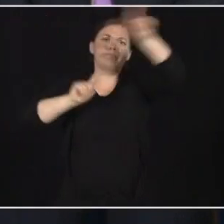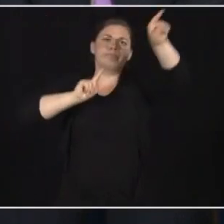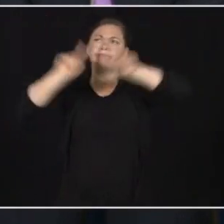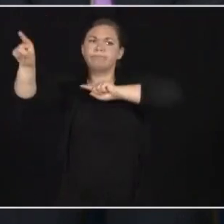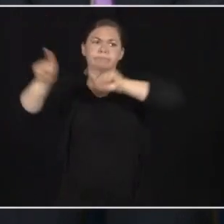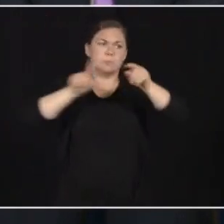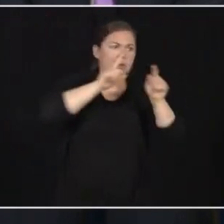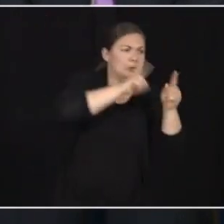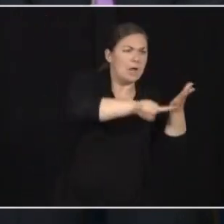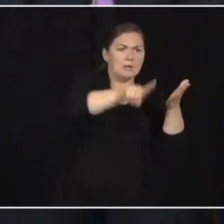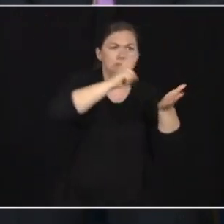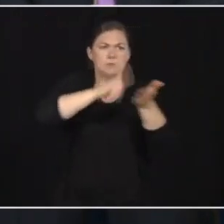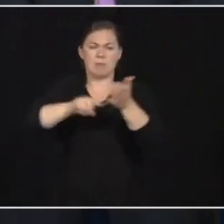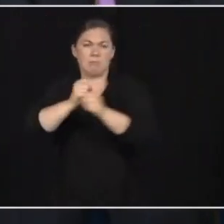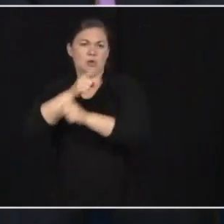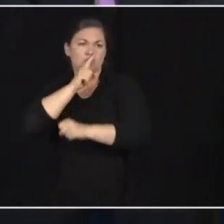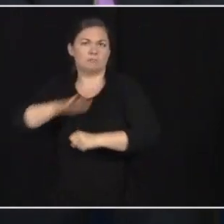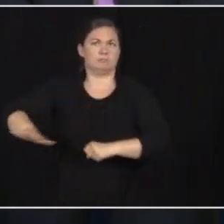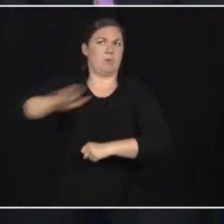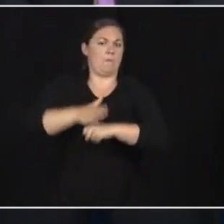help improve safety for workers.